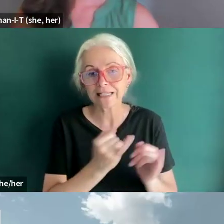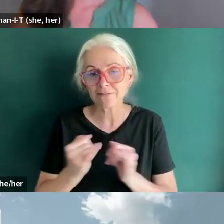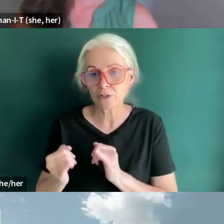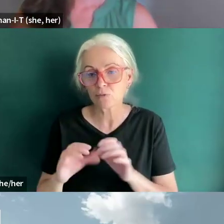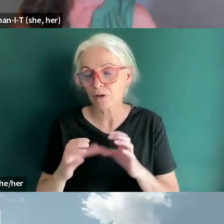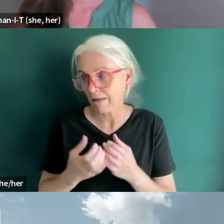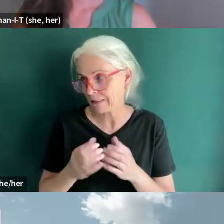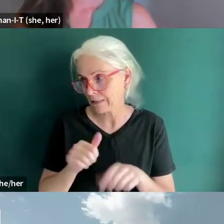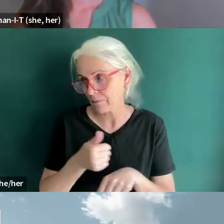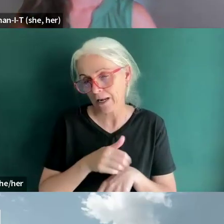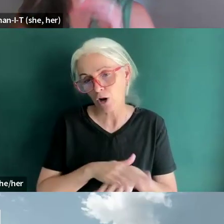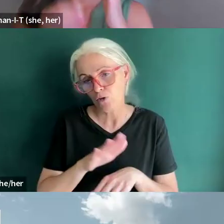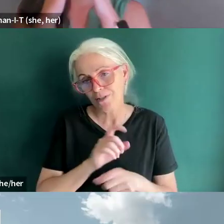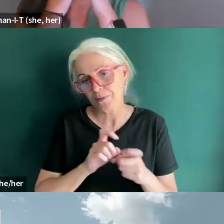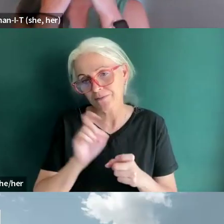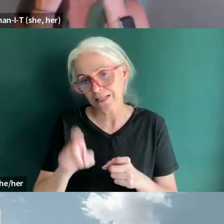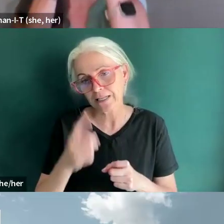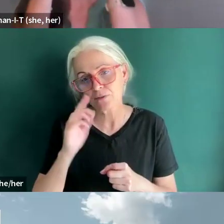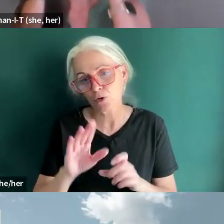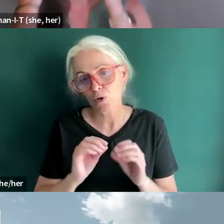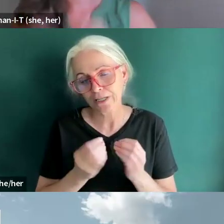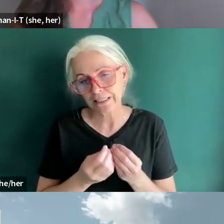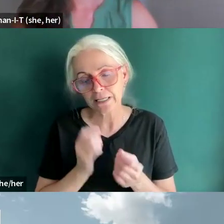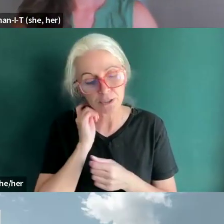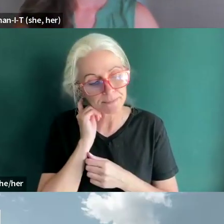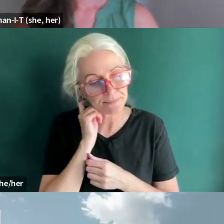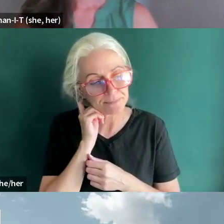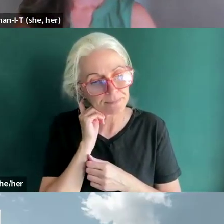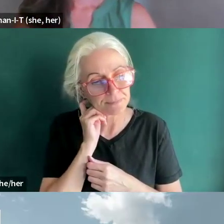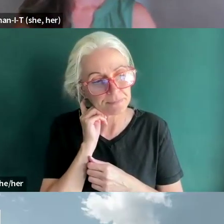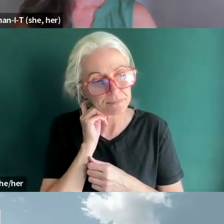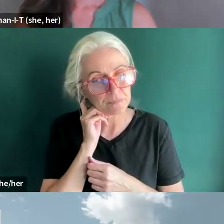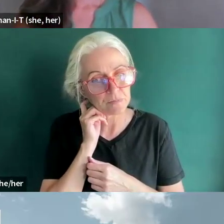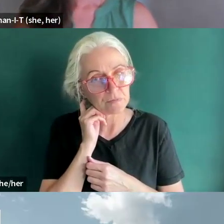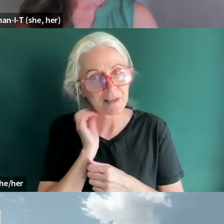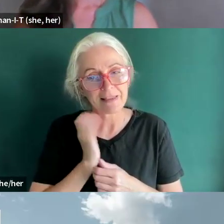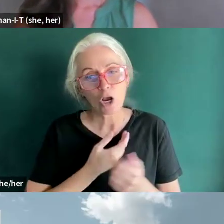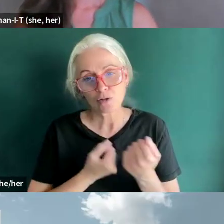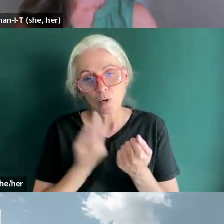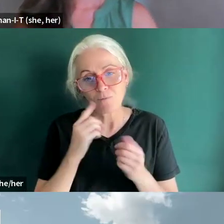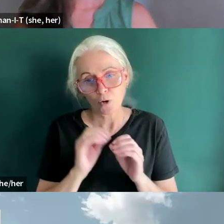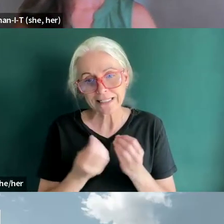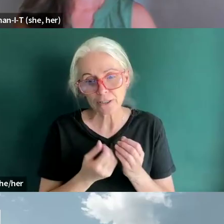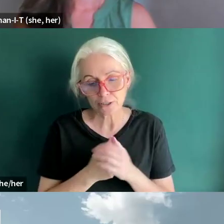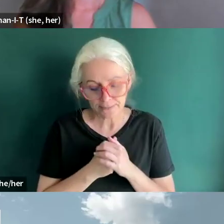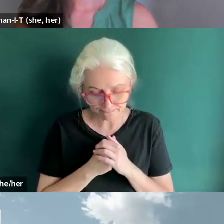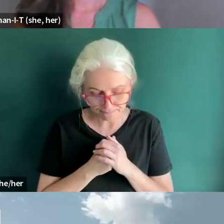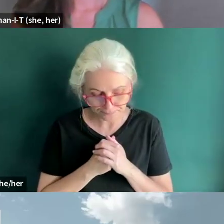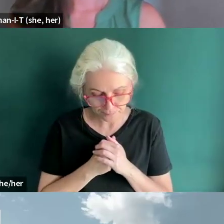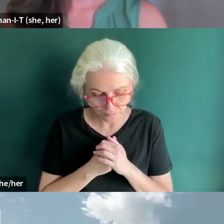on your specific needs for your organizations. So that's our support for organizations.